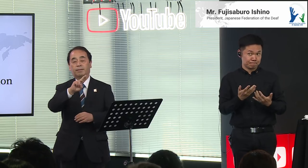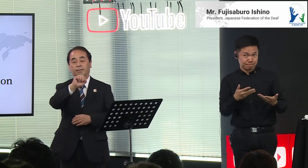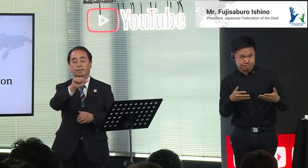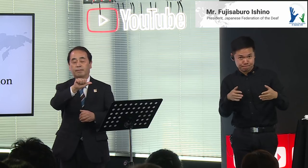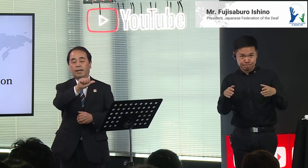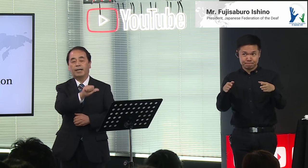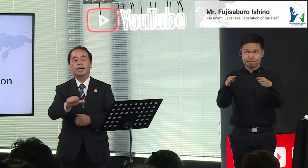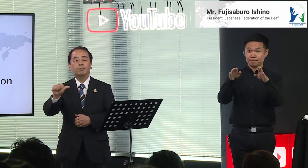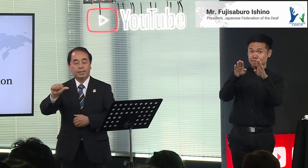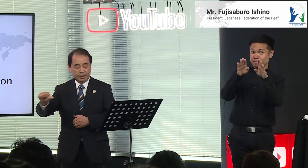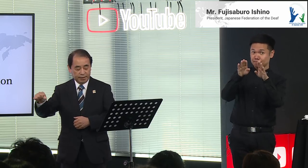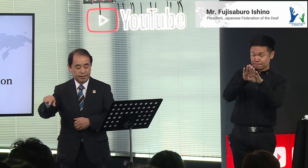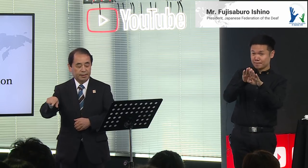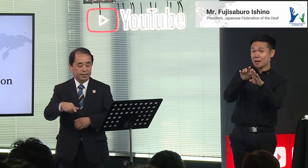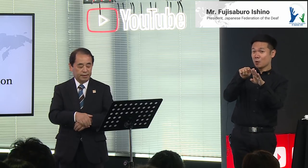the advancement of welfare in Asia.